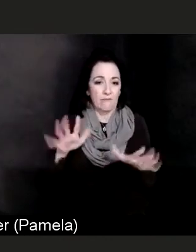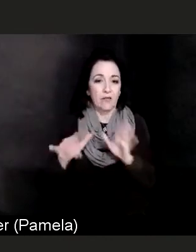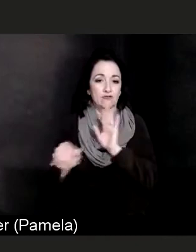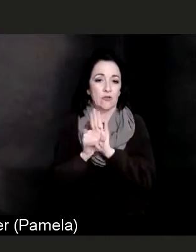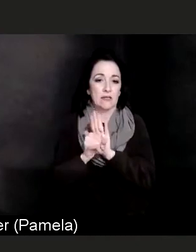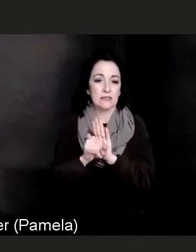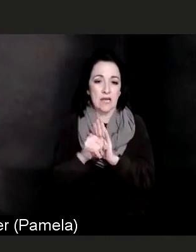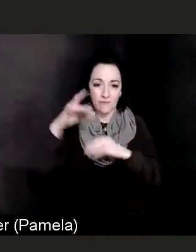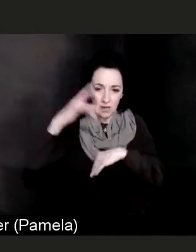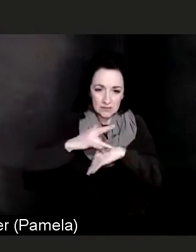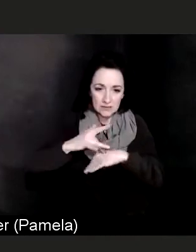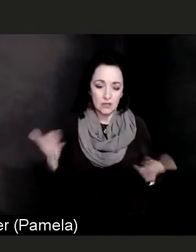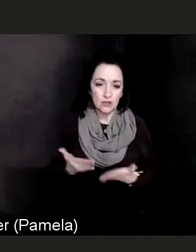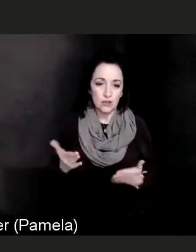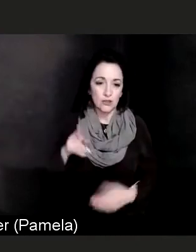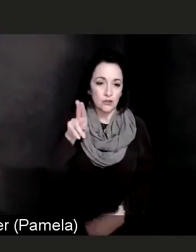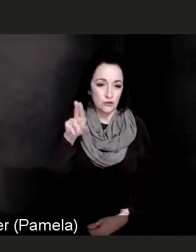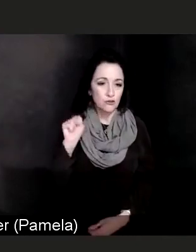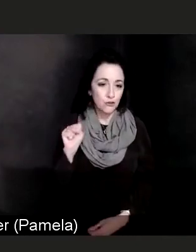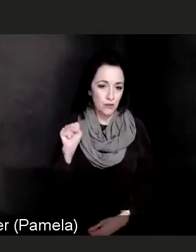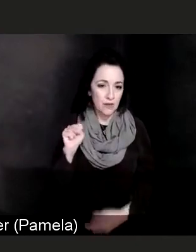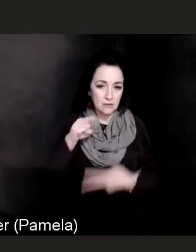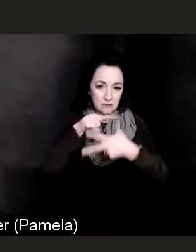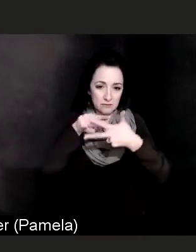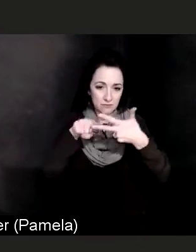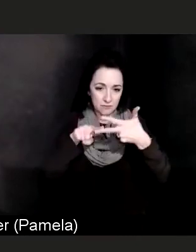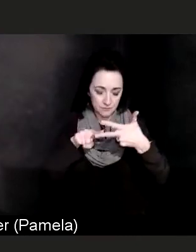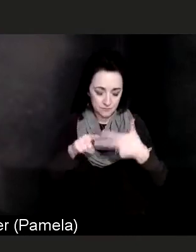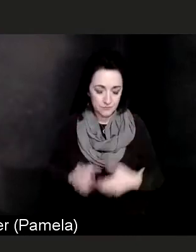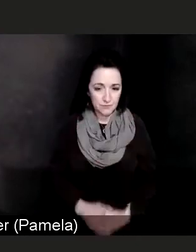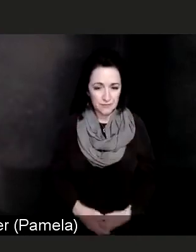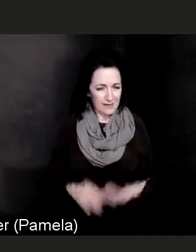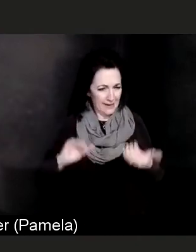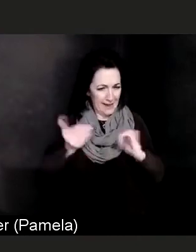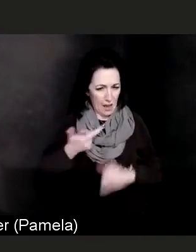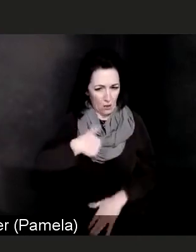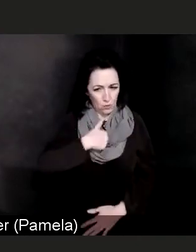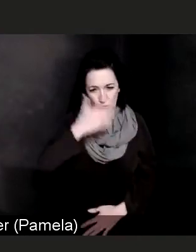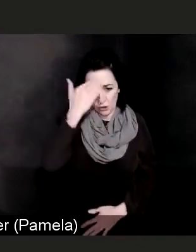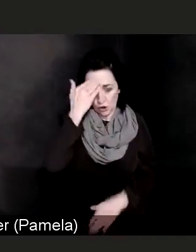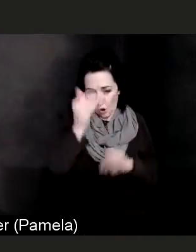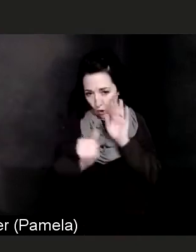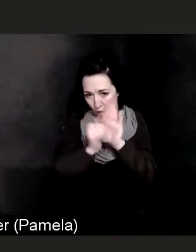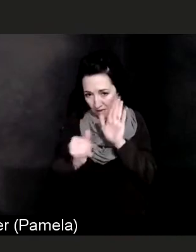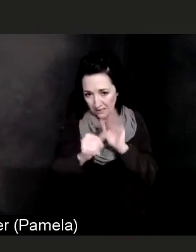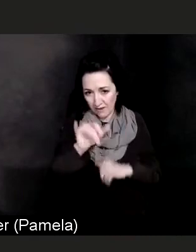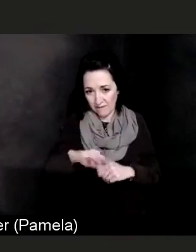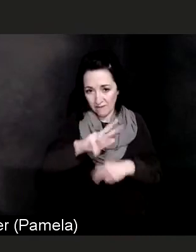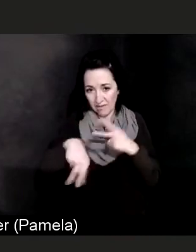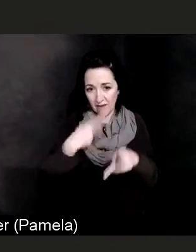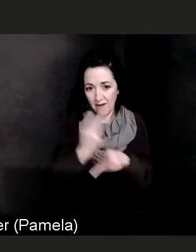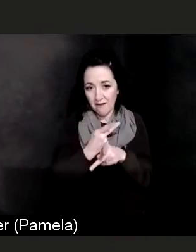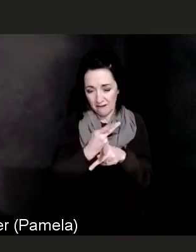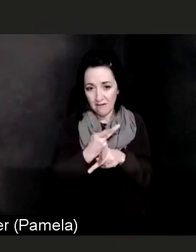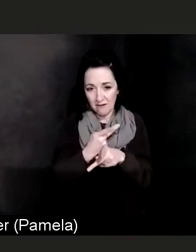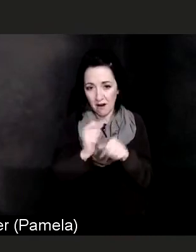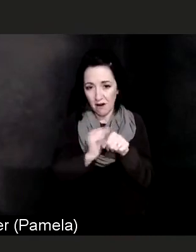So how do we identify these strains? Well as someone tests positive for,